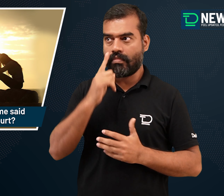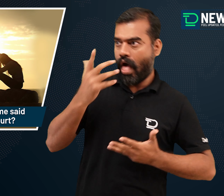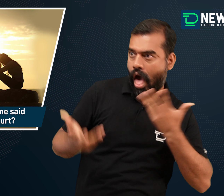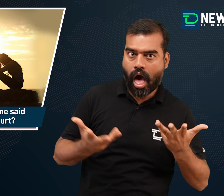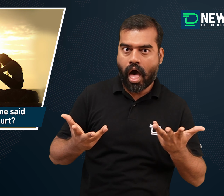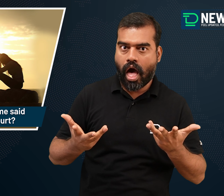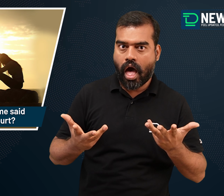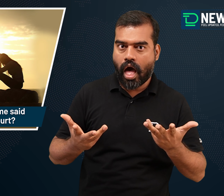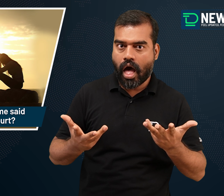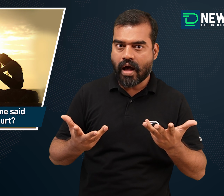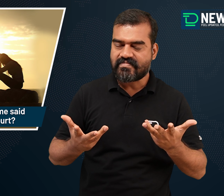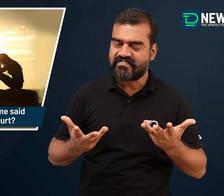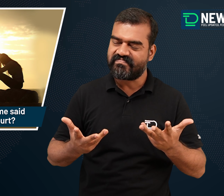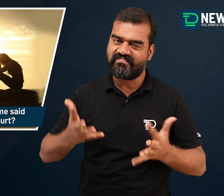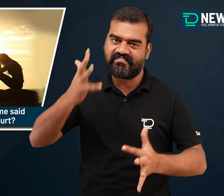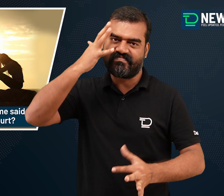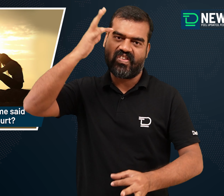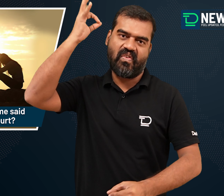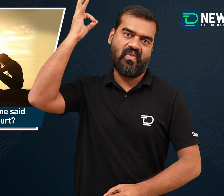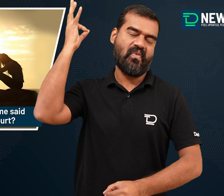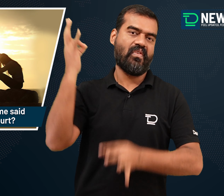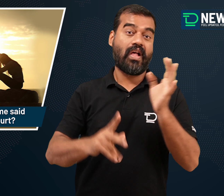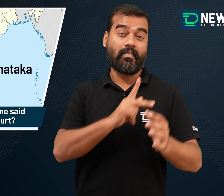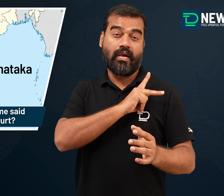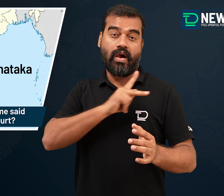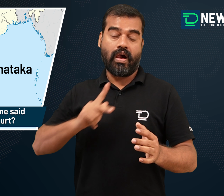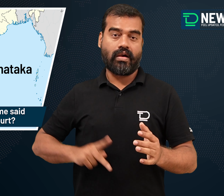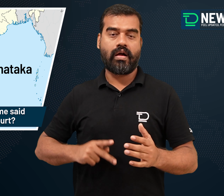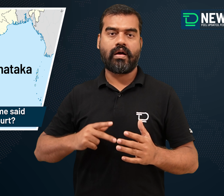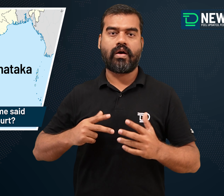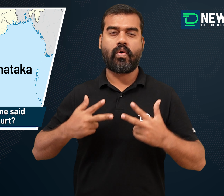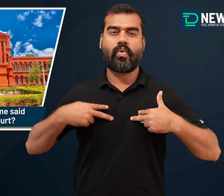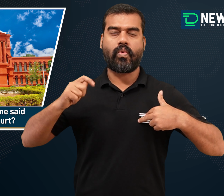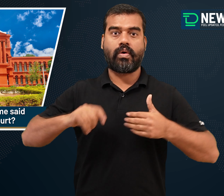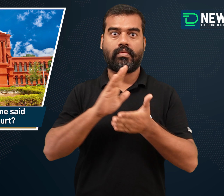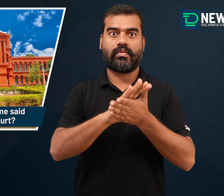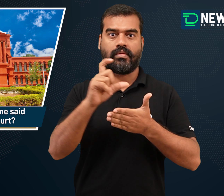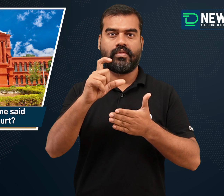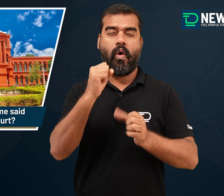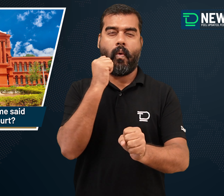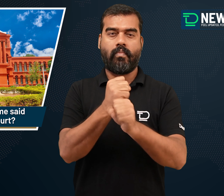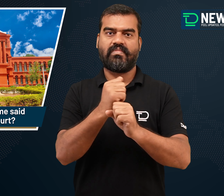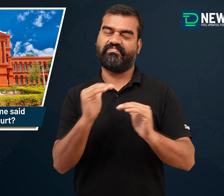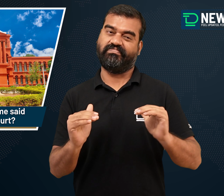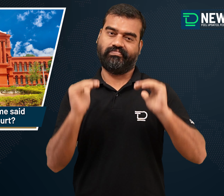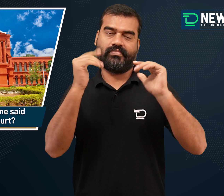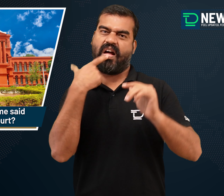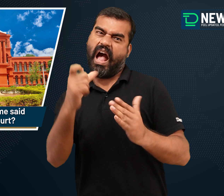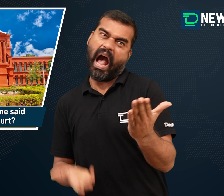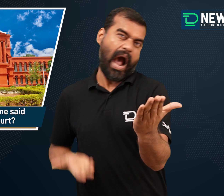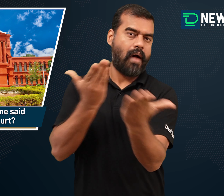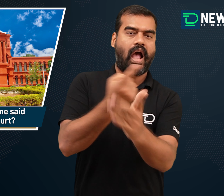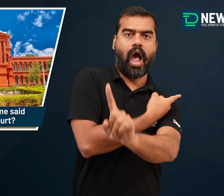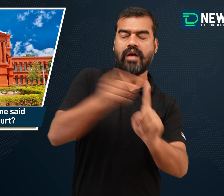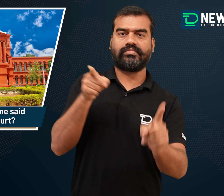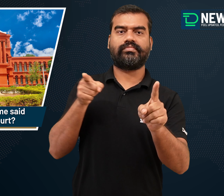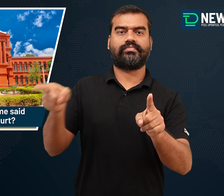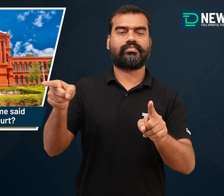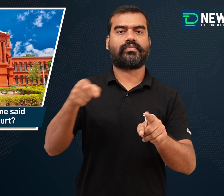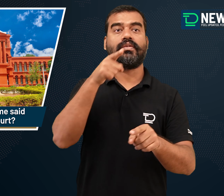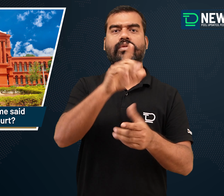Therefore, an appeal was filed in the High Court of Karnataka on behalf of the government.